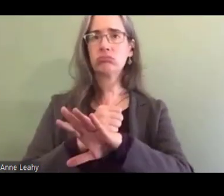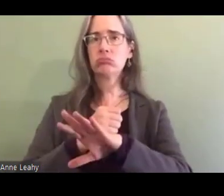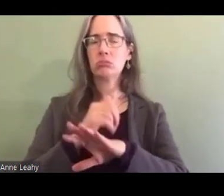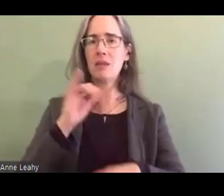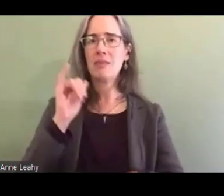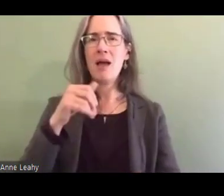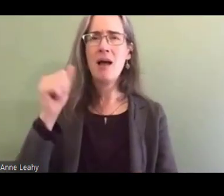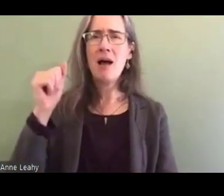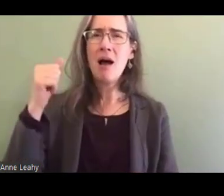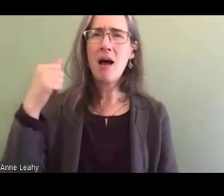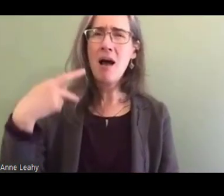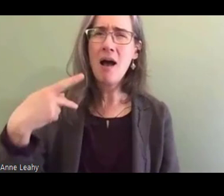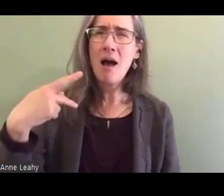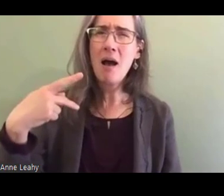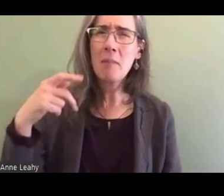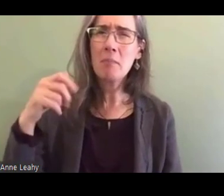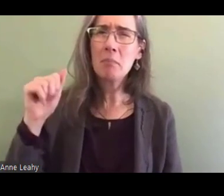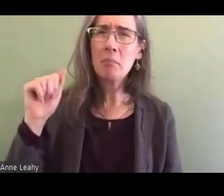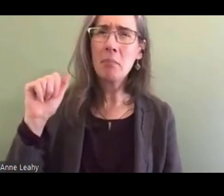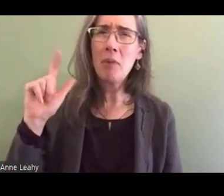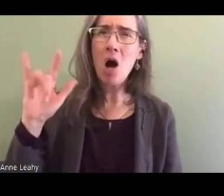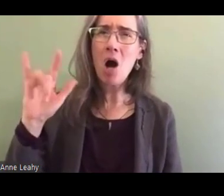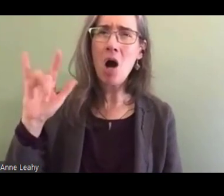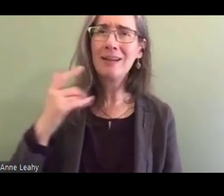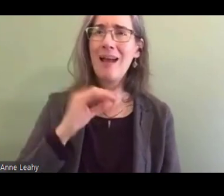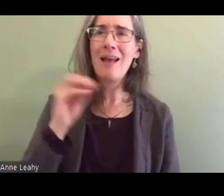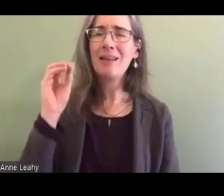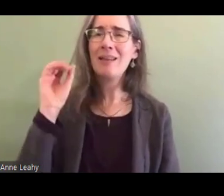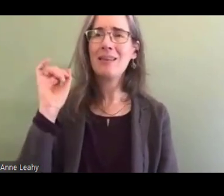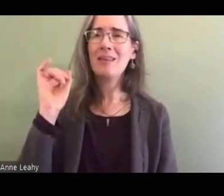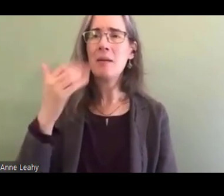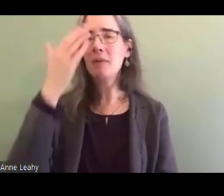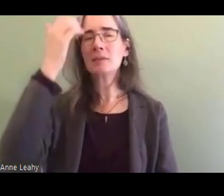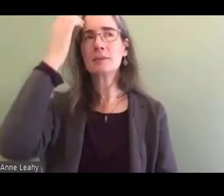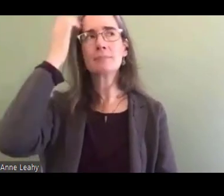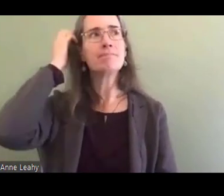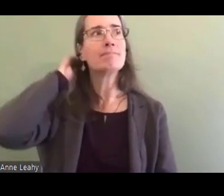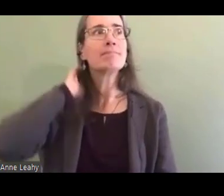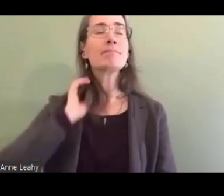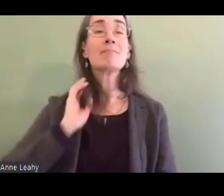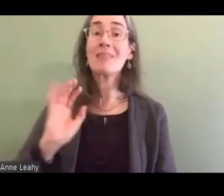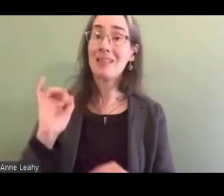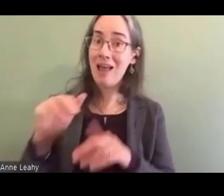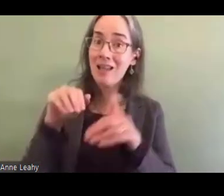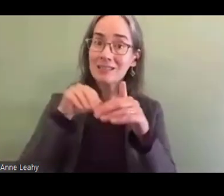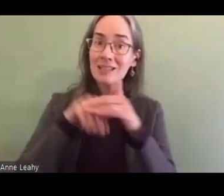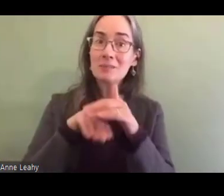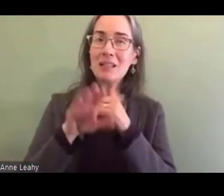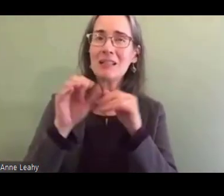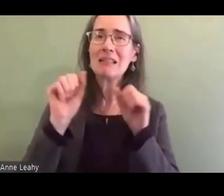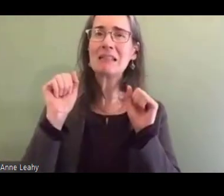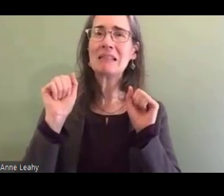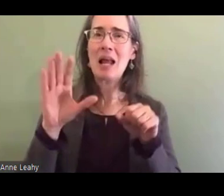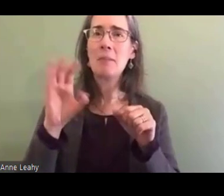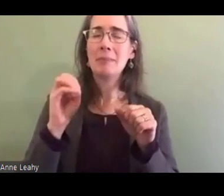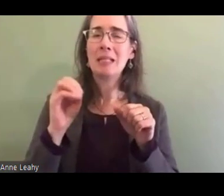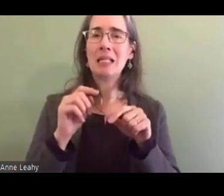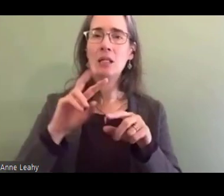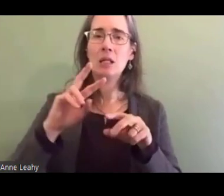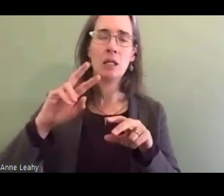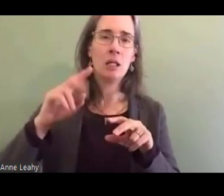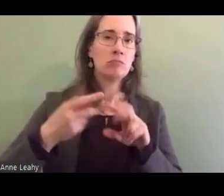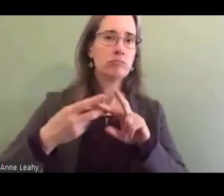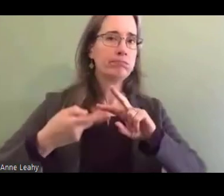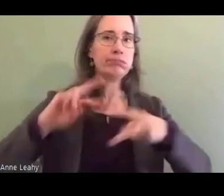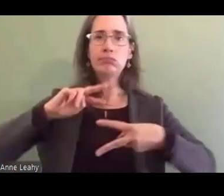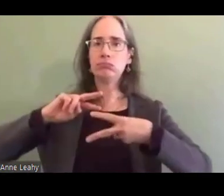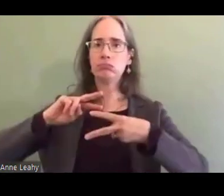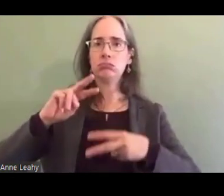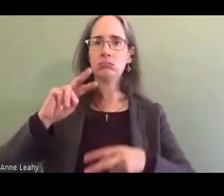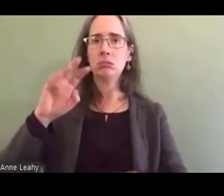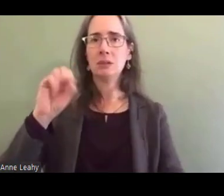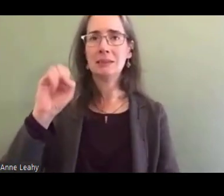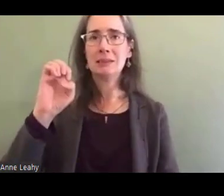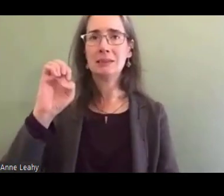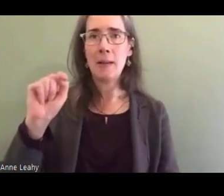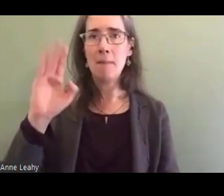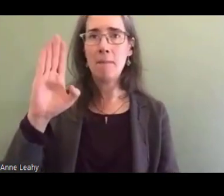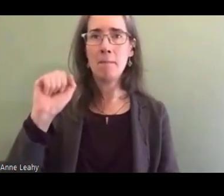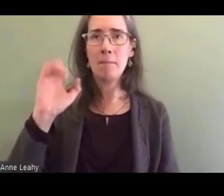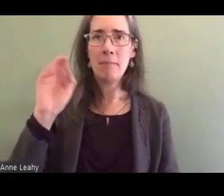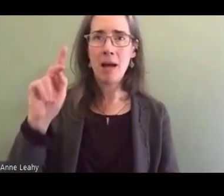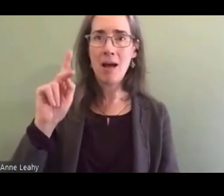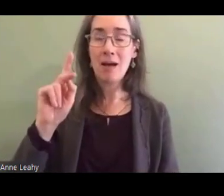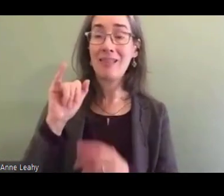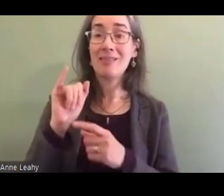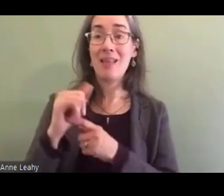And because that accessibility can be set back and of course we do hope that Congress acts.